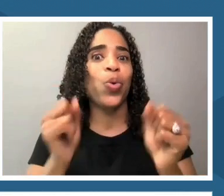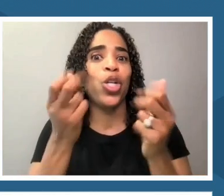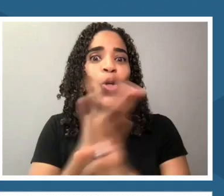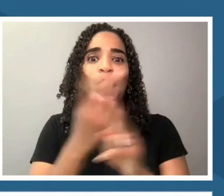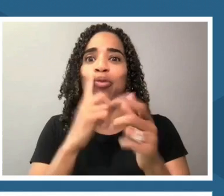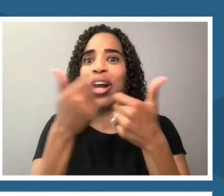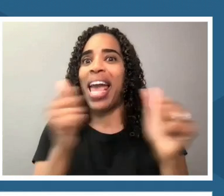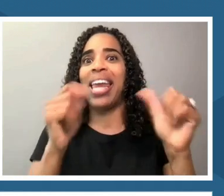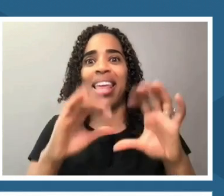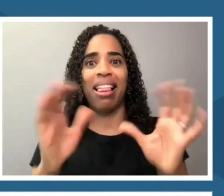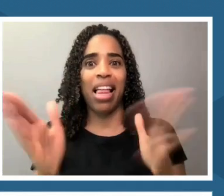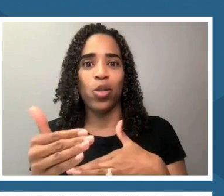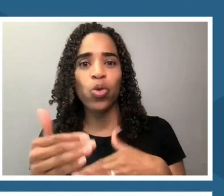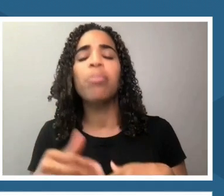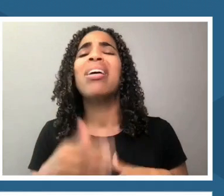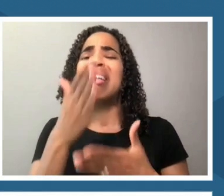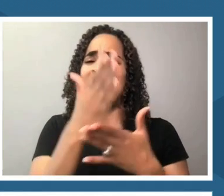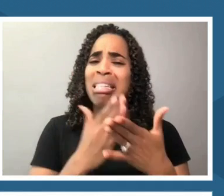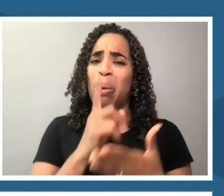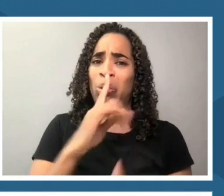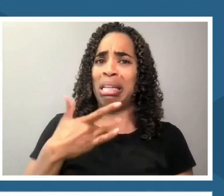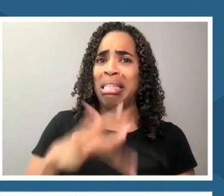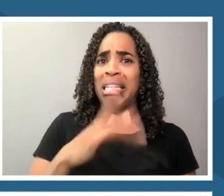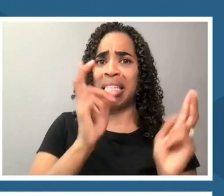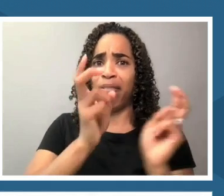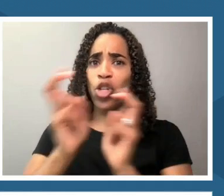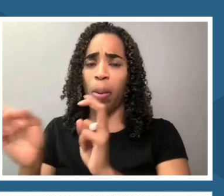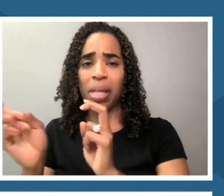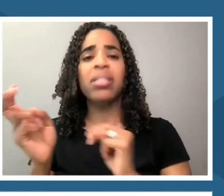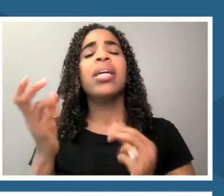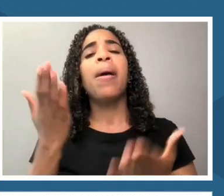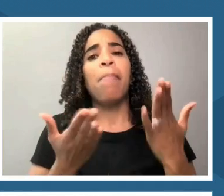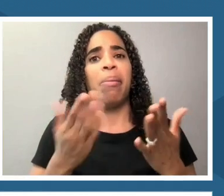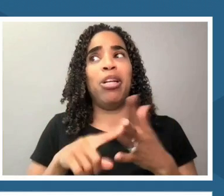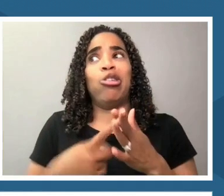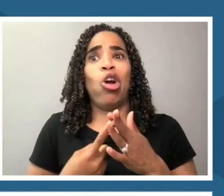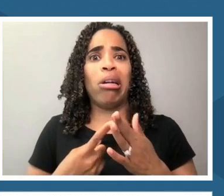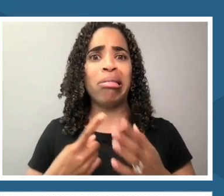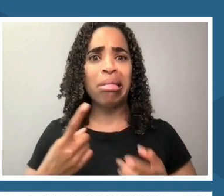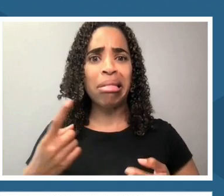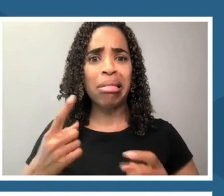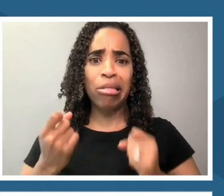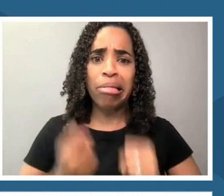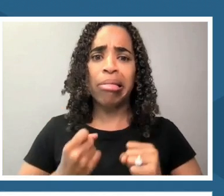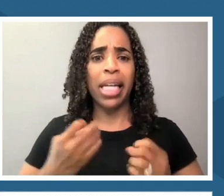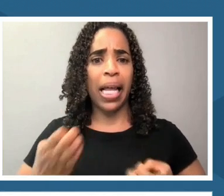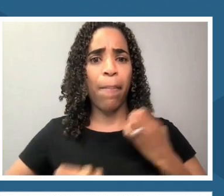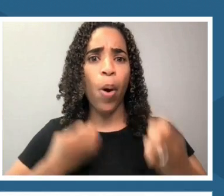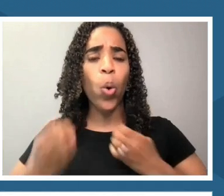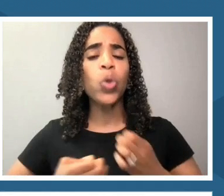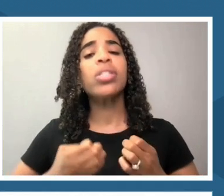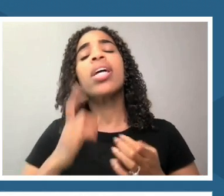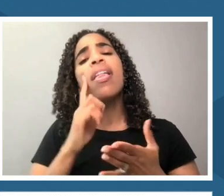of the sensitive topics that might stir up you know emotions it's a great learning exercise that also helps